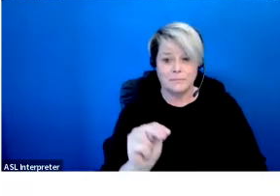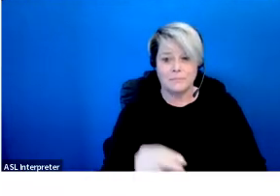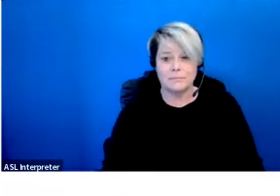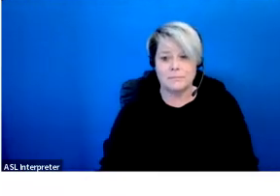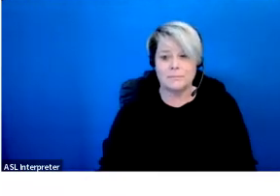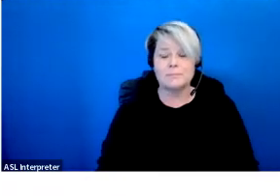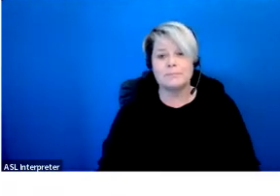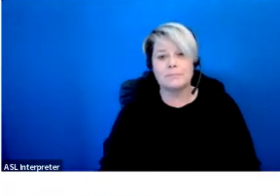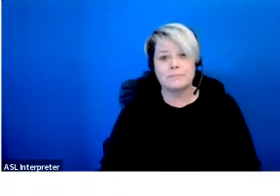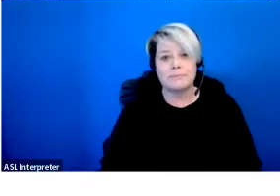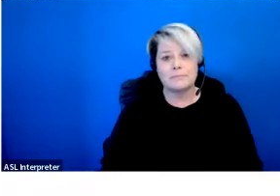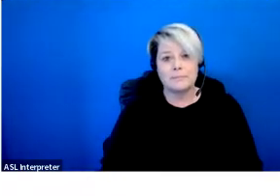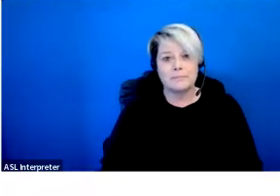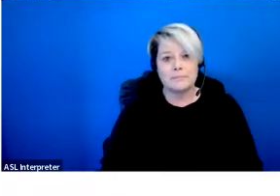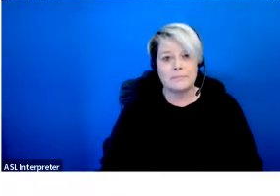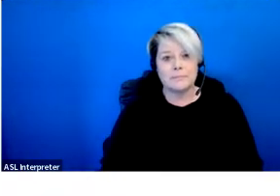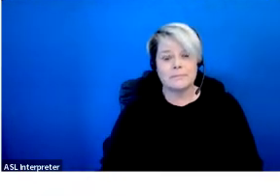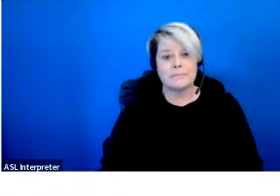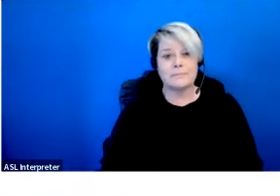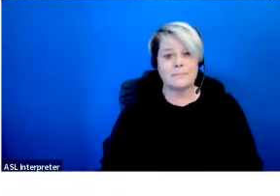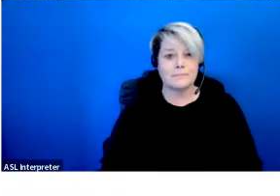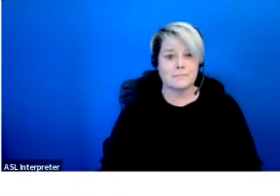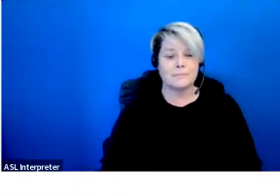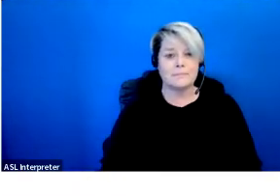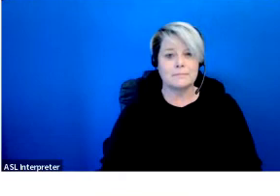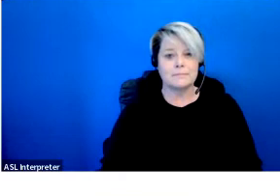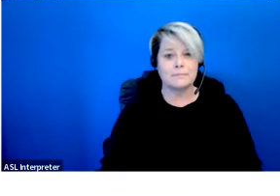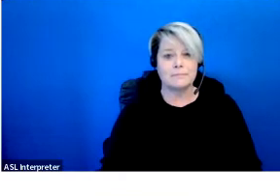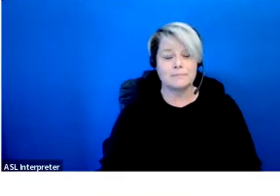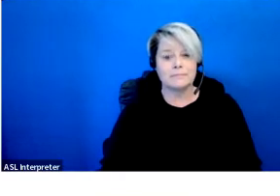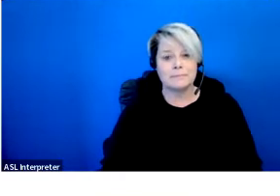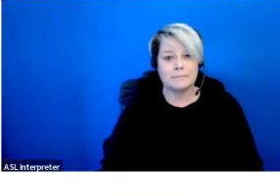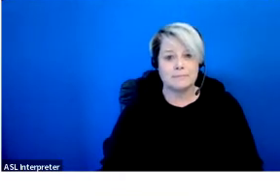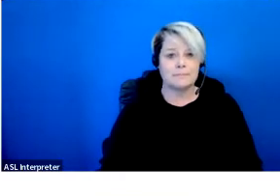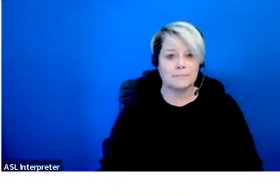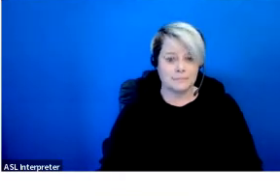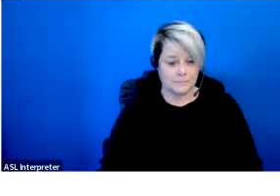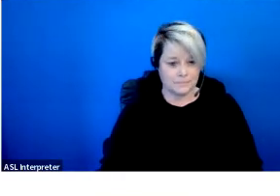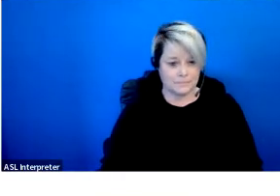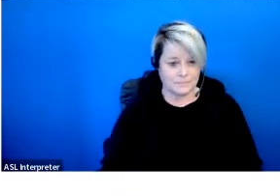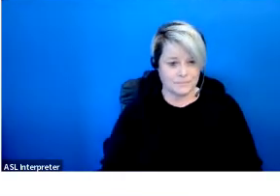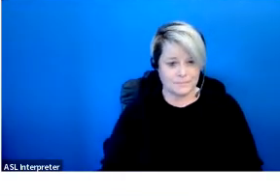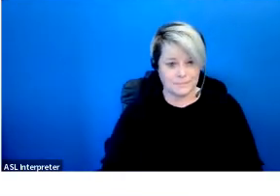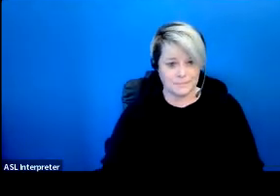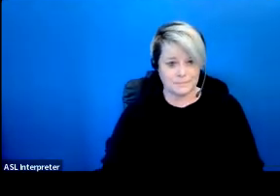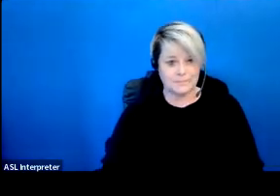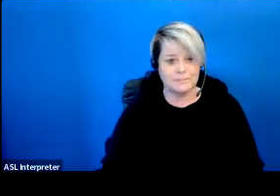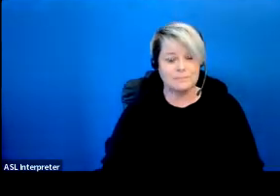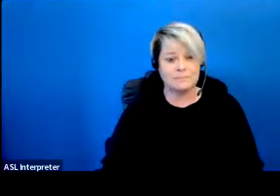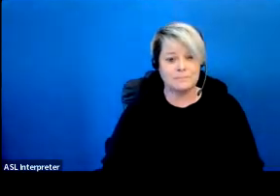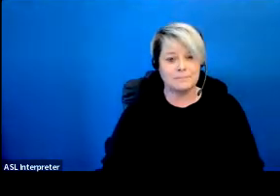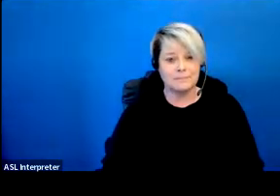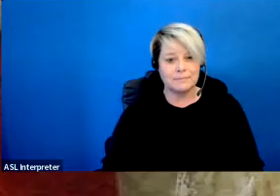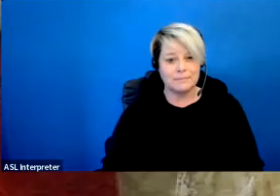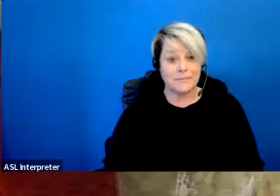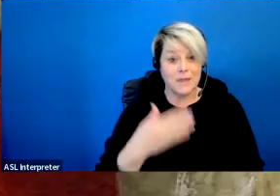would like to hand things over to Vanessa Gordon.